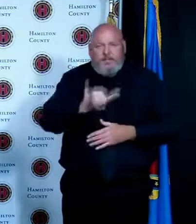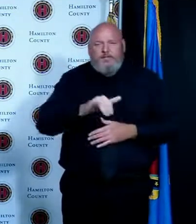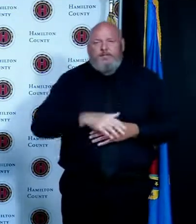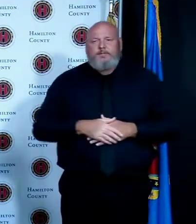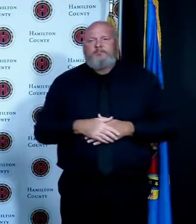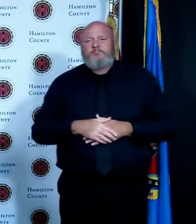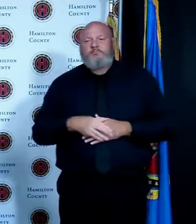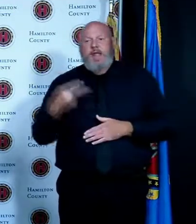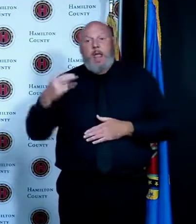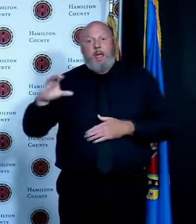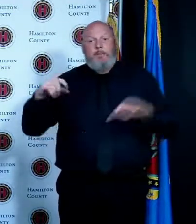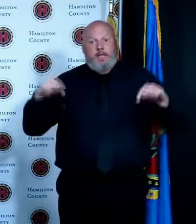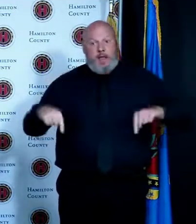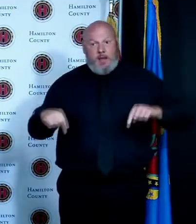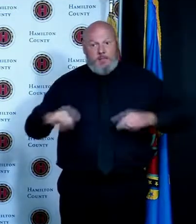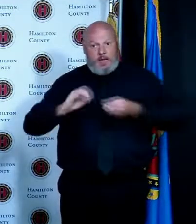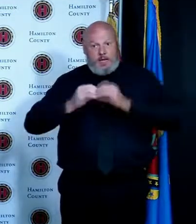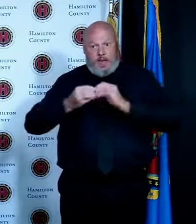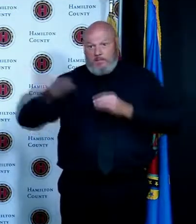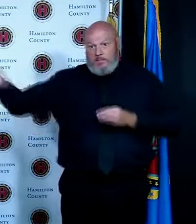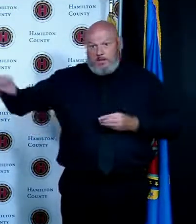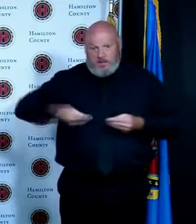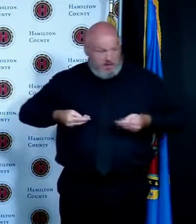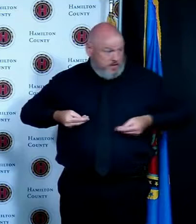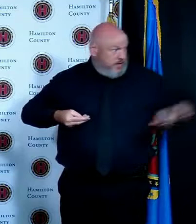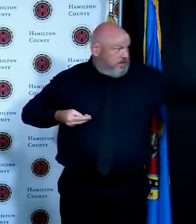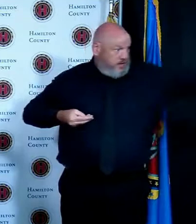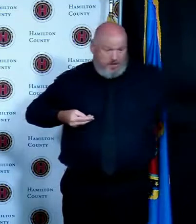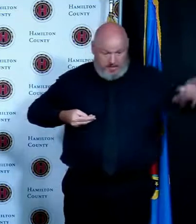our reproductive number currently is 0.87